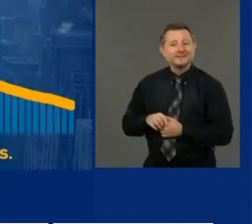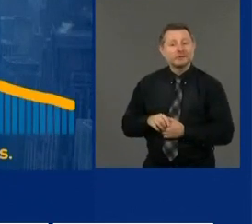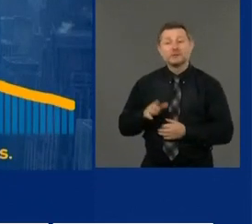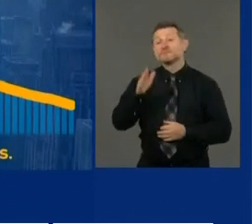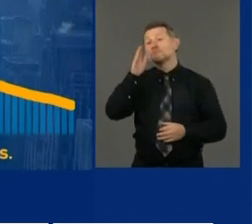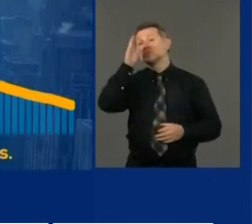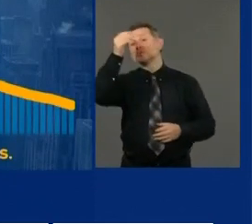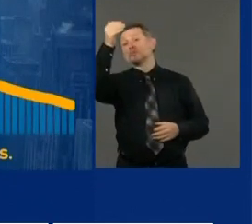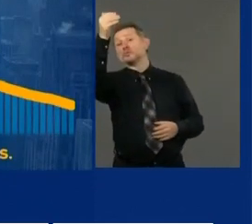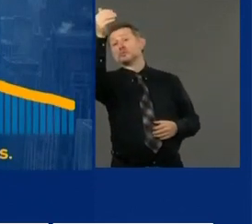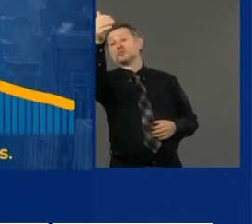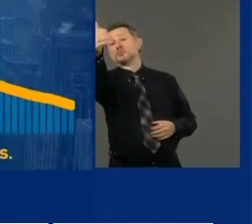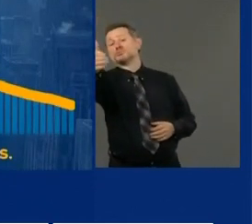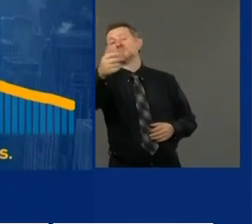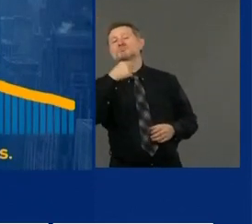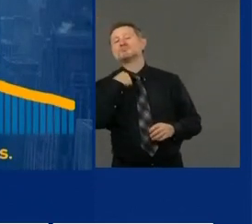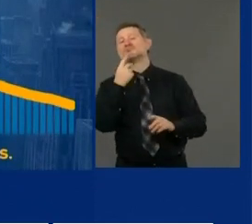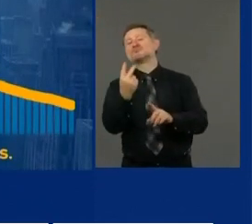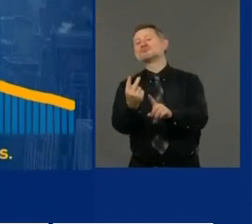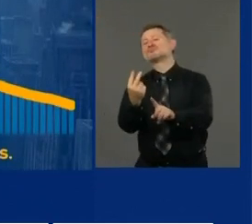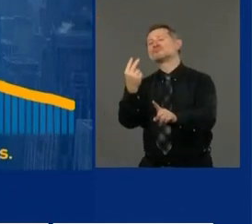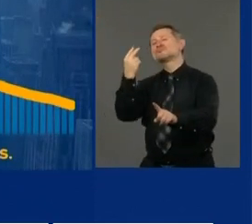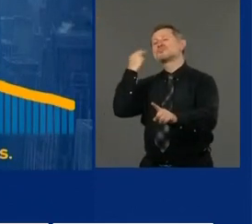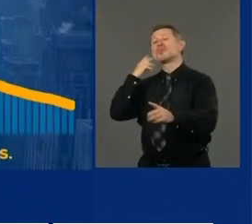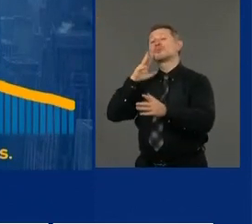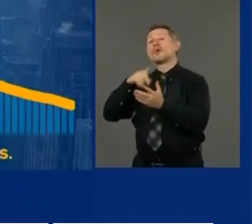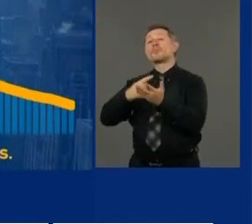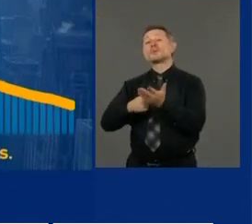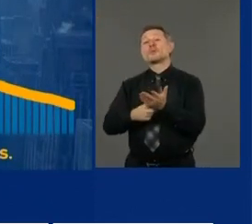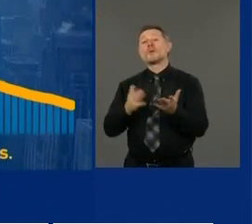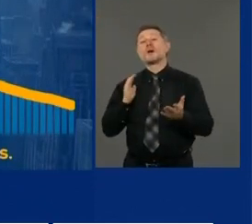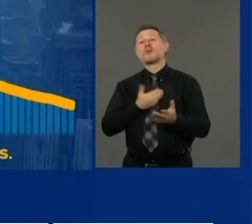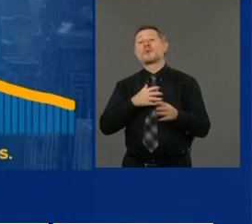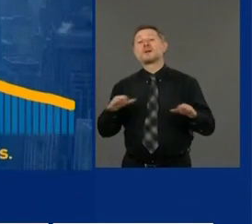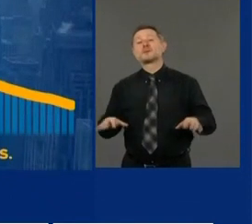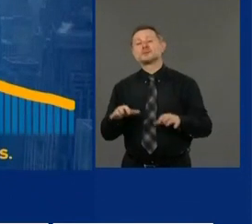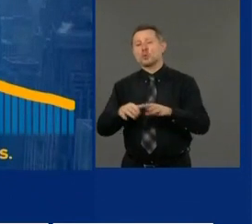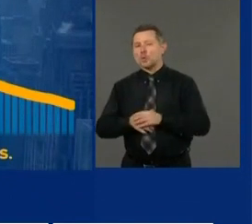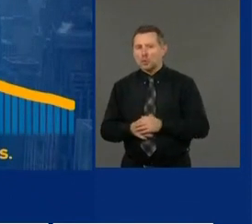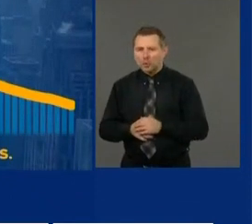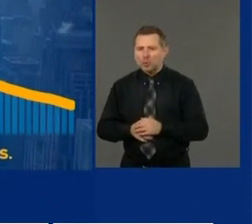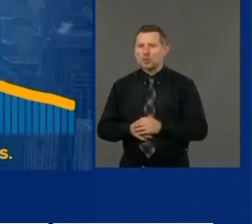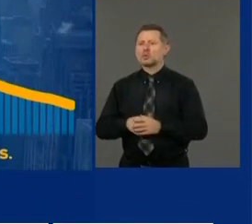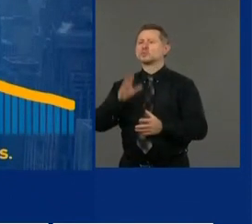WE DID TURN THE CORNER, WE DID PLATEAU THAT MOUNTAIN, THEN WE CAME DOWN THE OTHER SIDE.